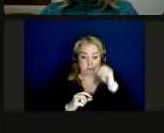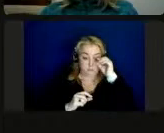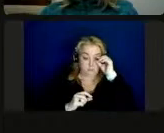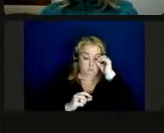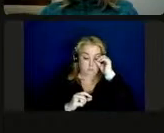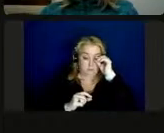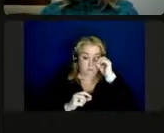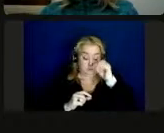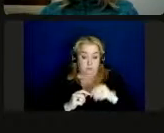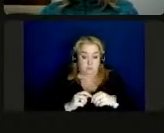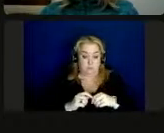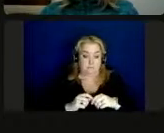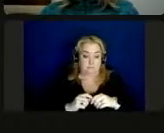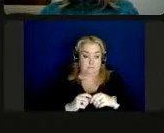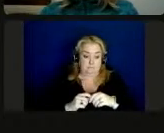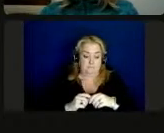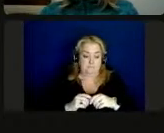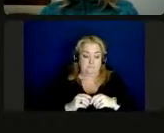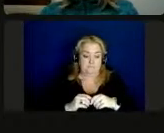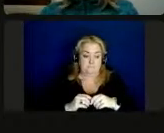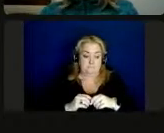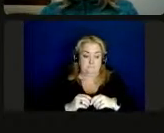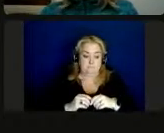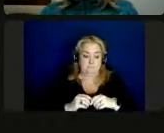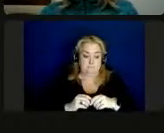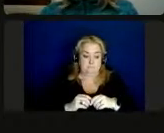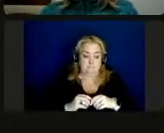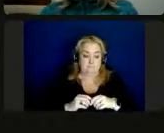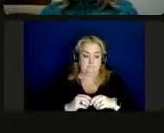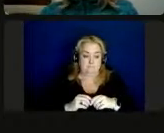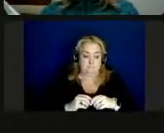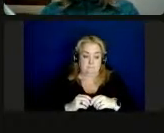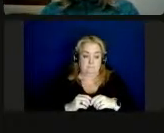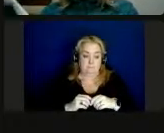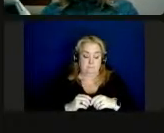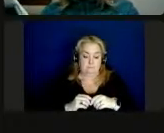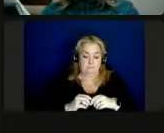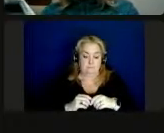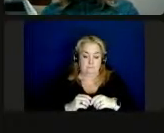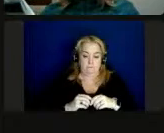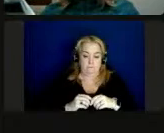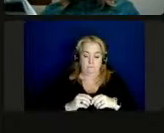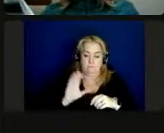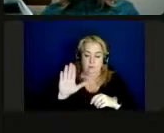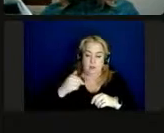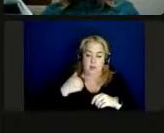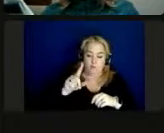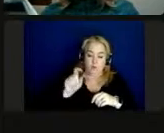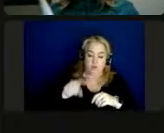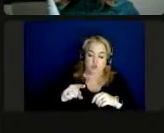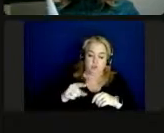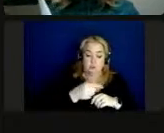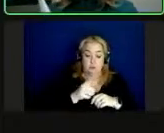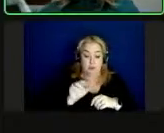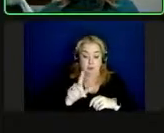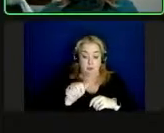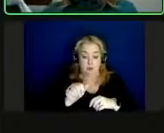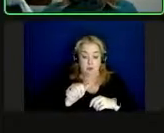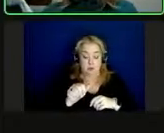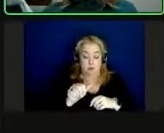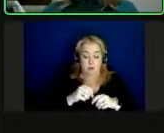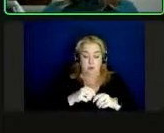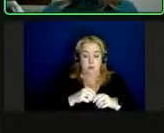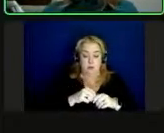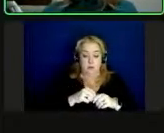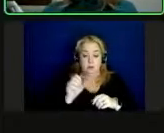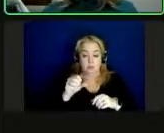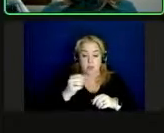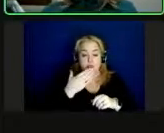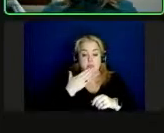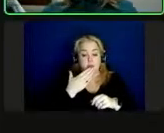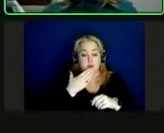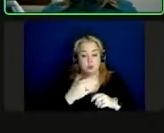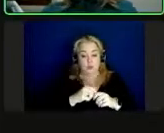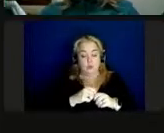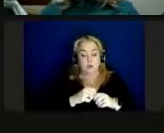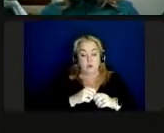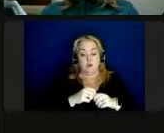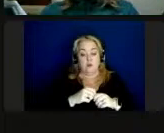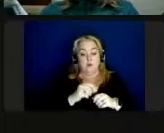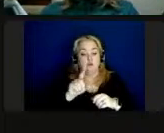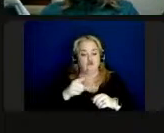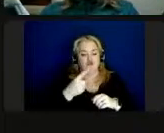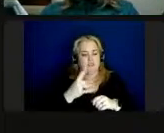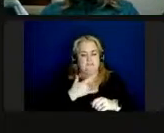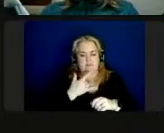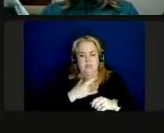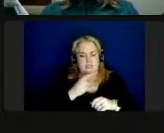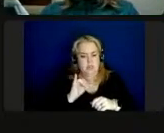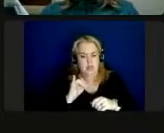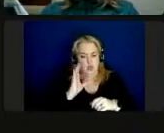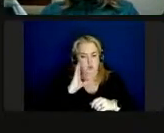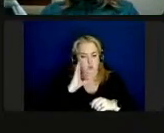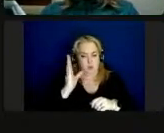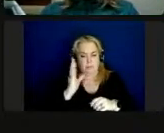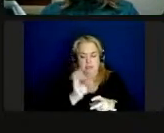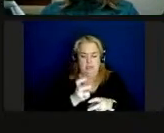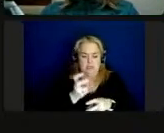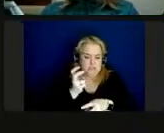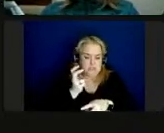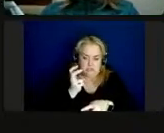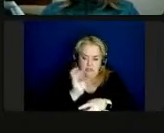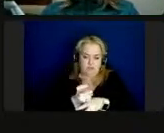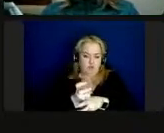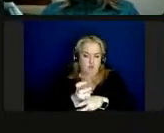THE CONSIDERATIONS SOME I HAD A